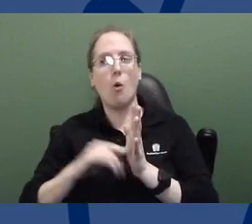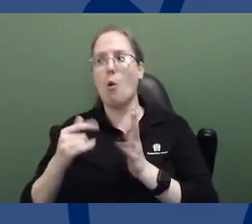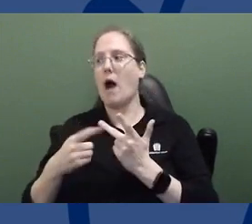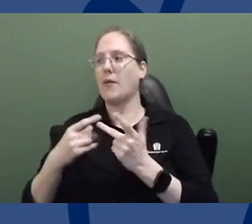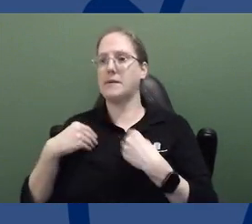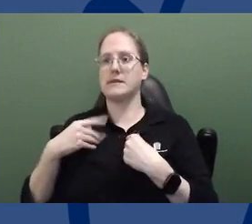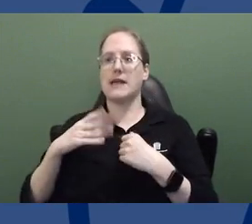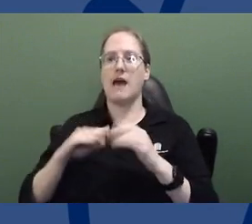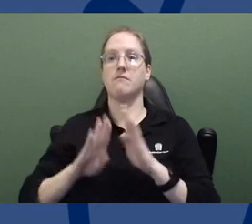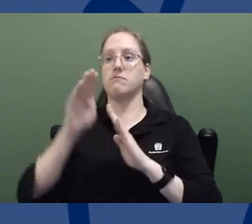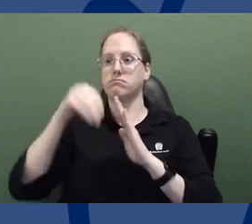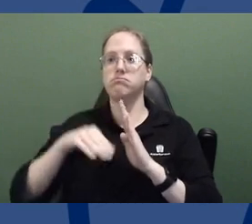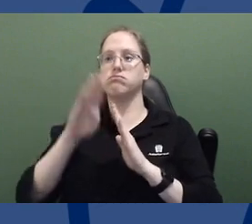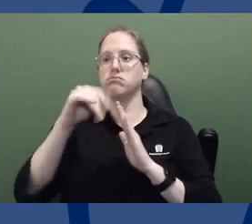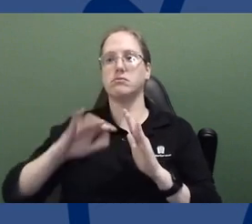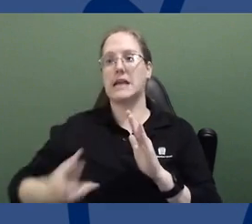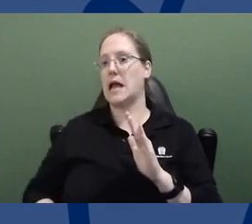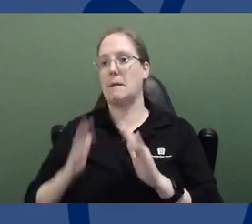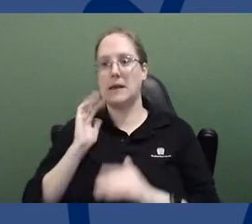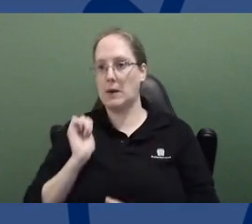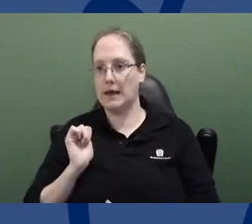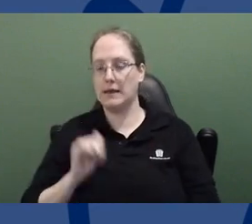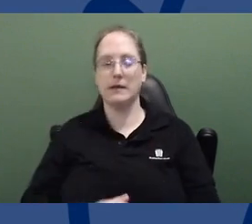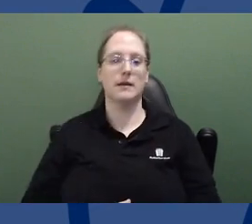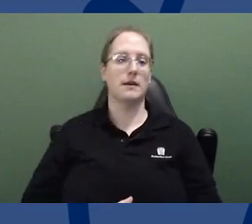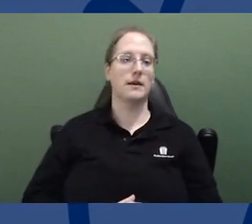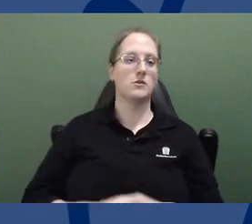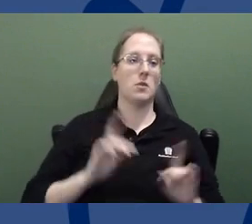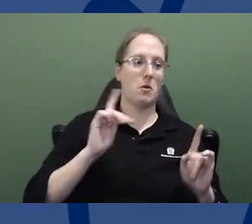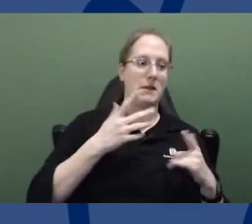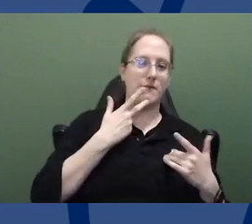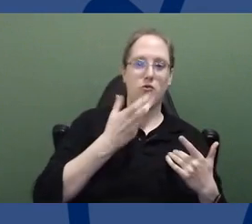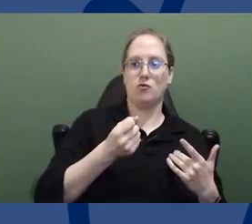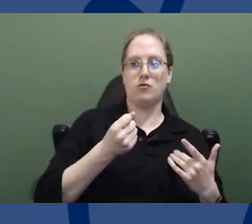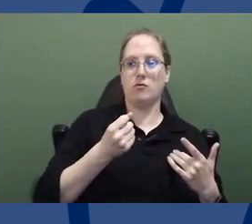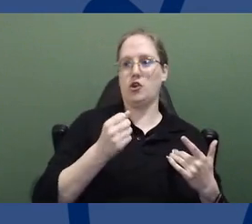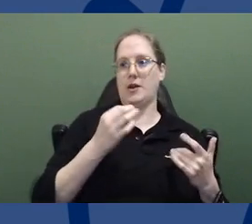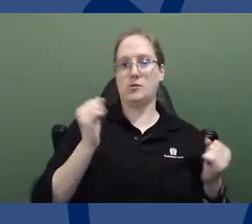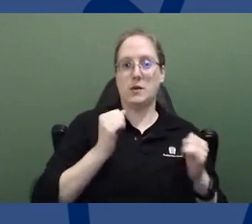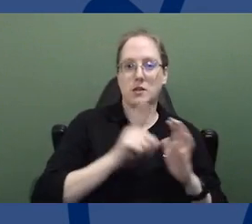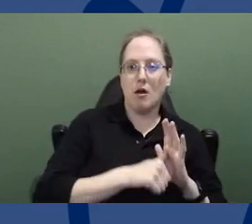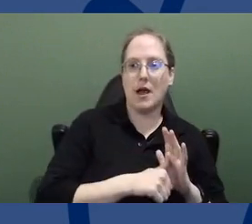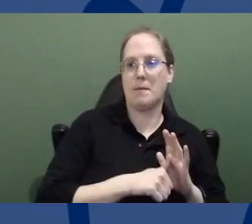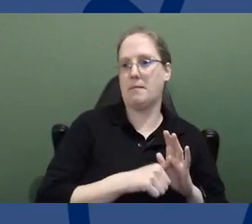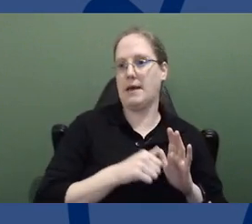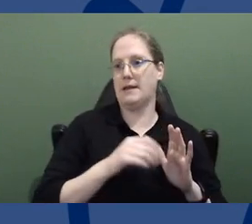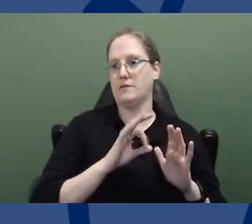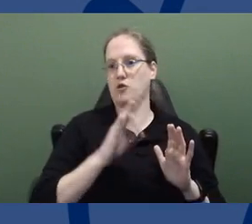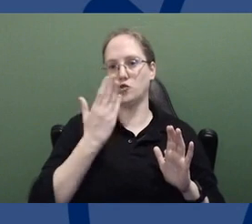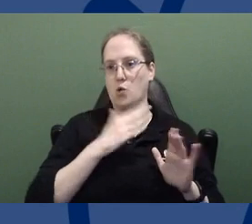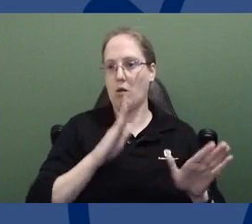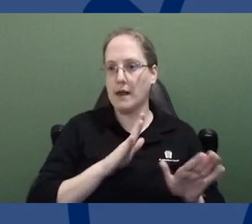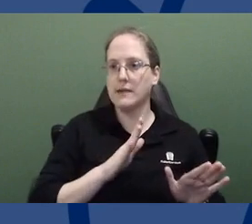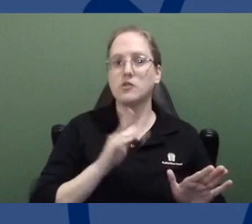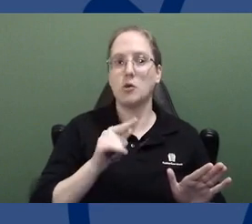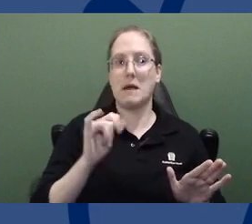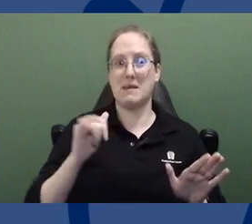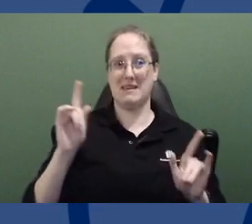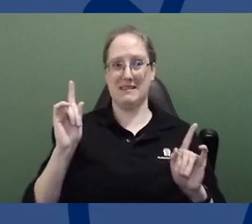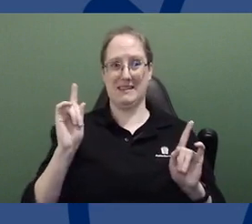So if you're running an Airbnb business you may have less revenue now than you do ordinarily.